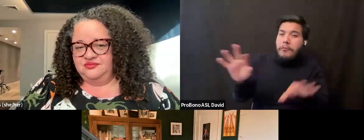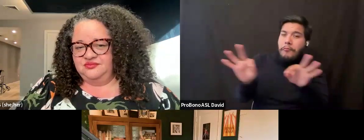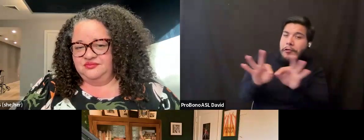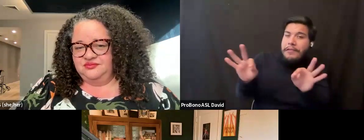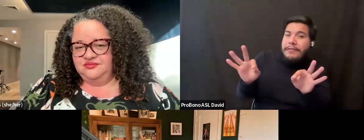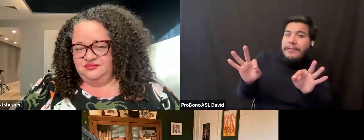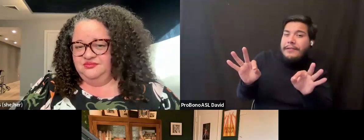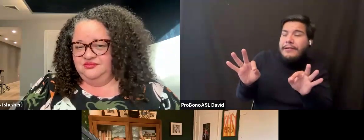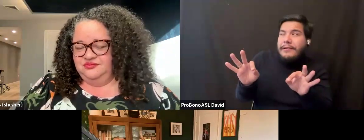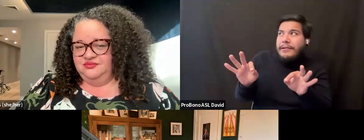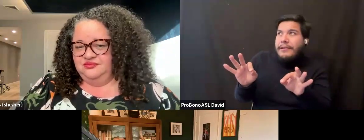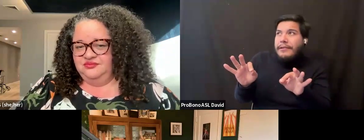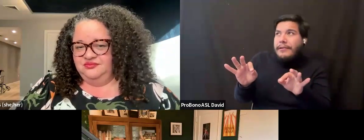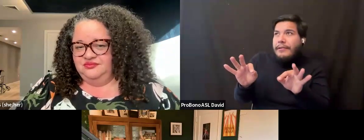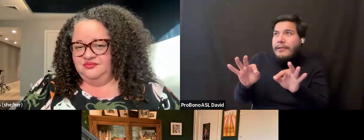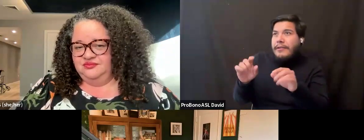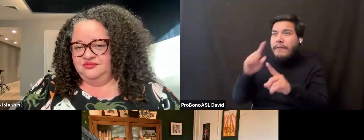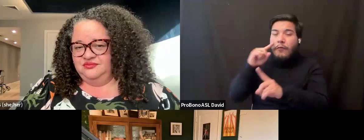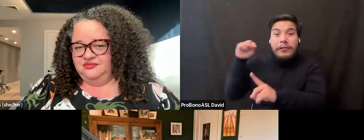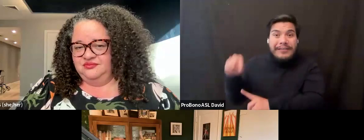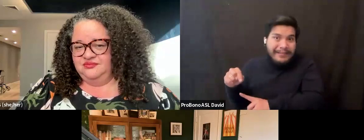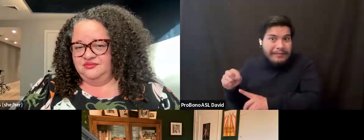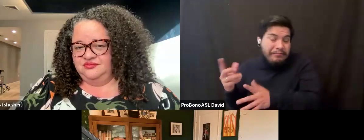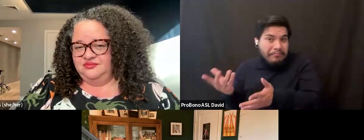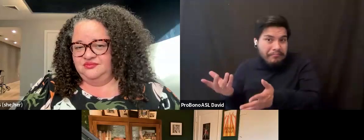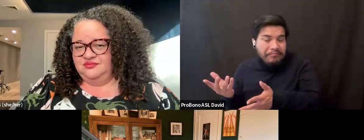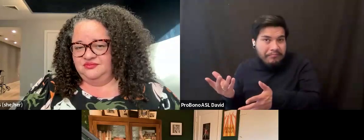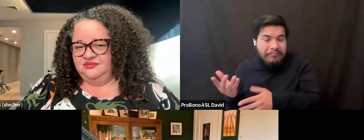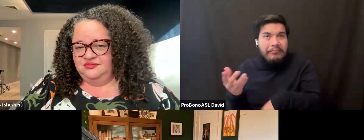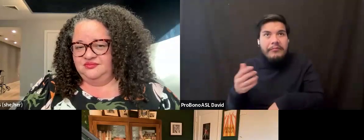anything that was not about their weight loss or their sad limited